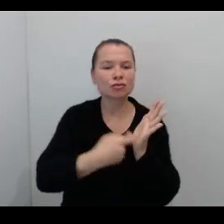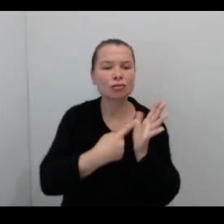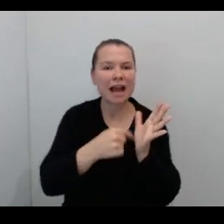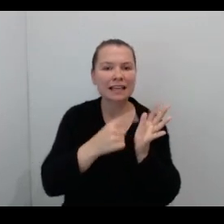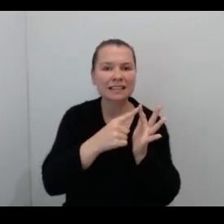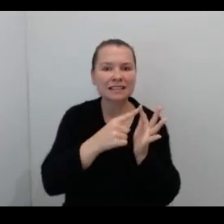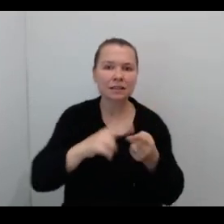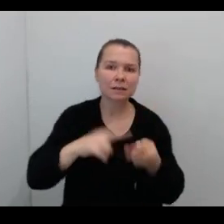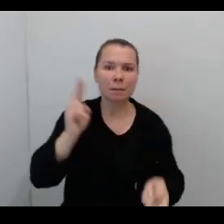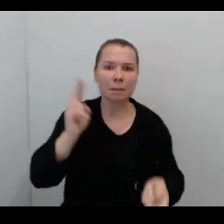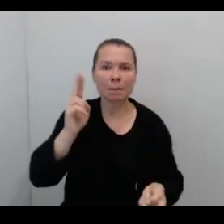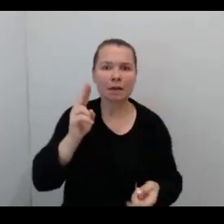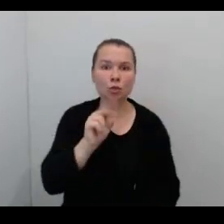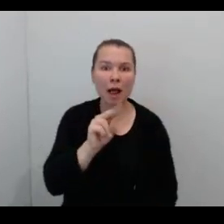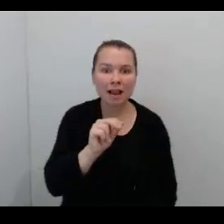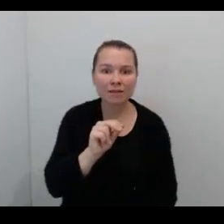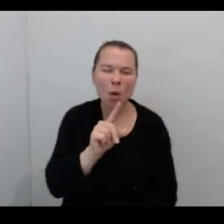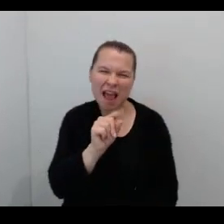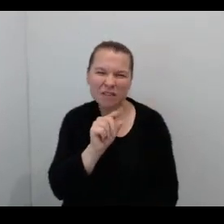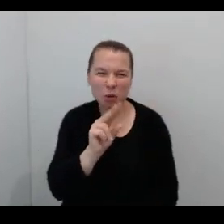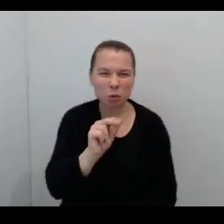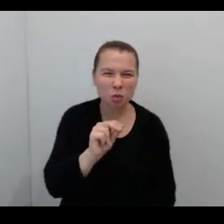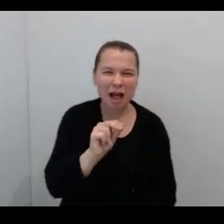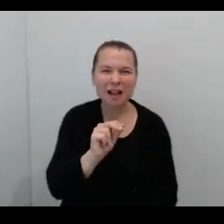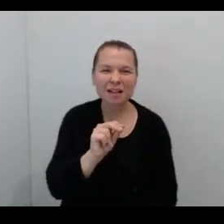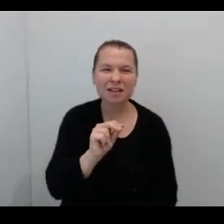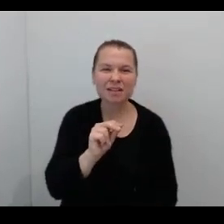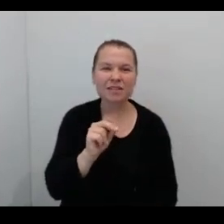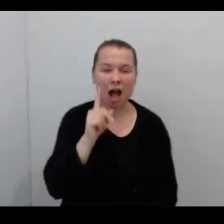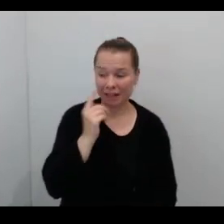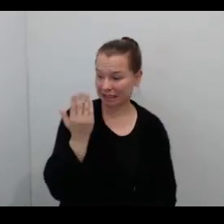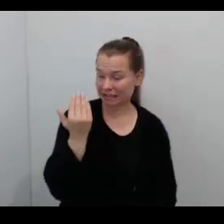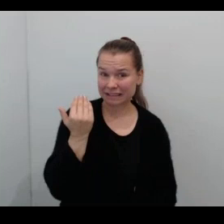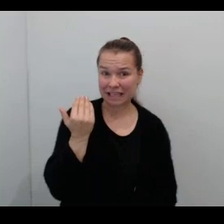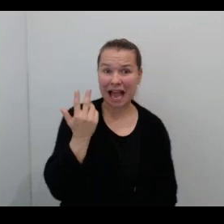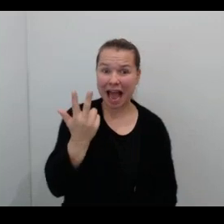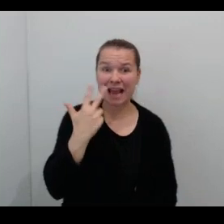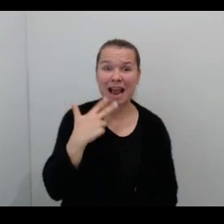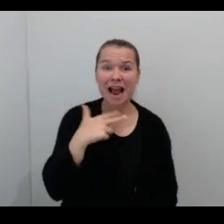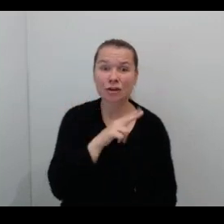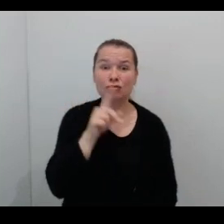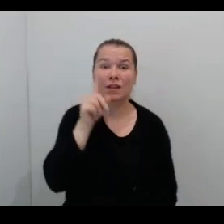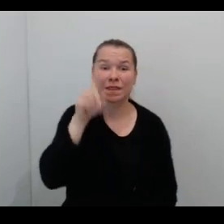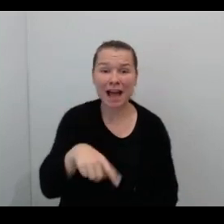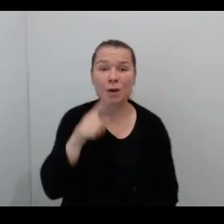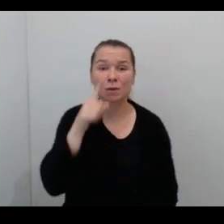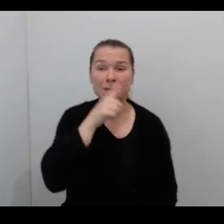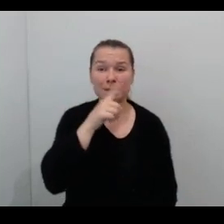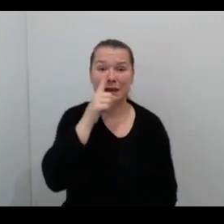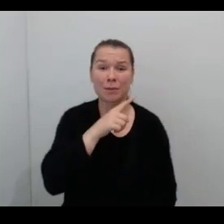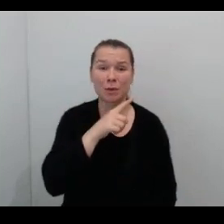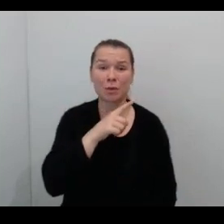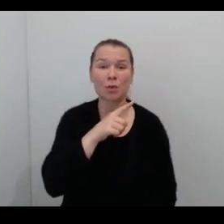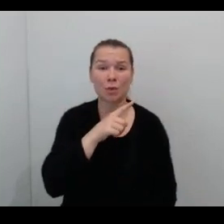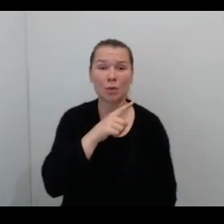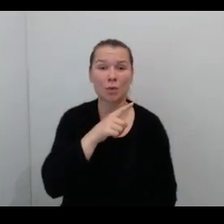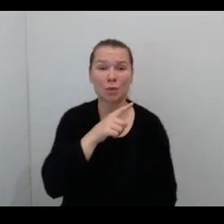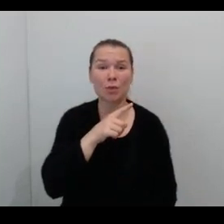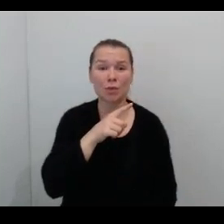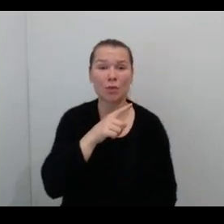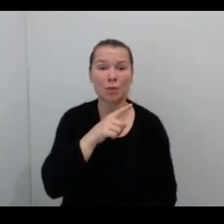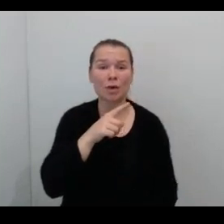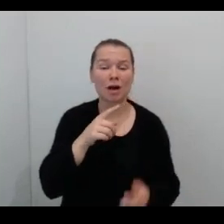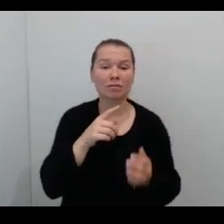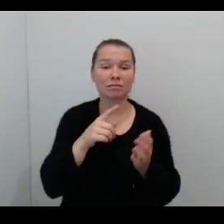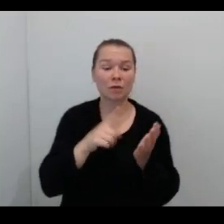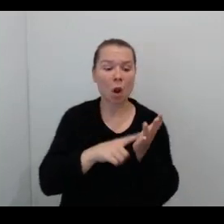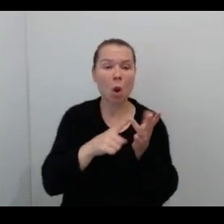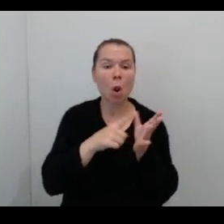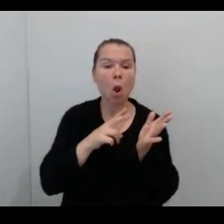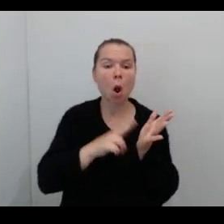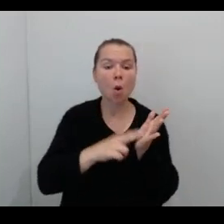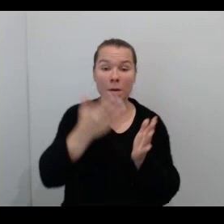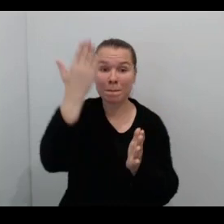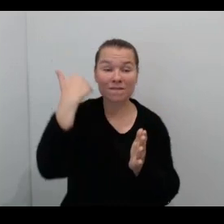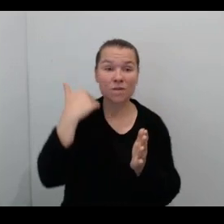I think the last few I saw 800,000 loans coming off fixed rates in the next few months.